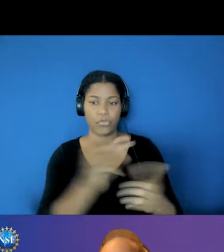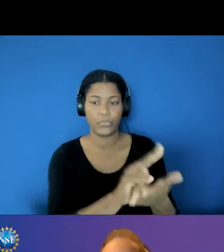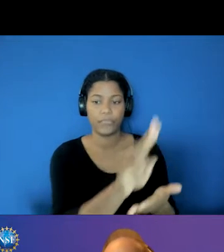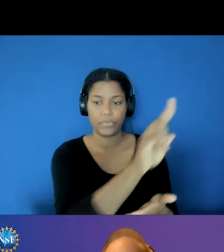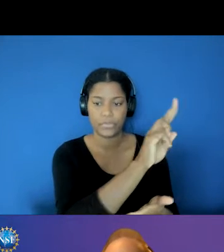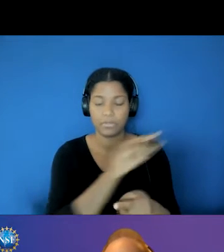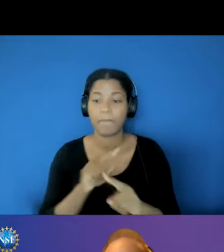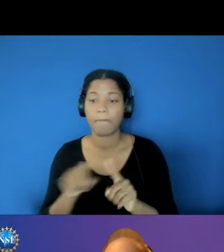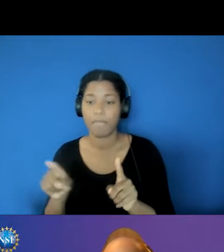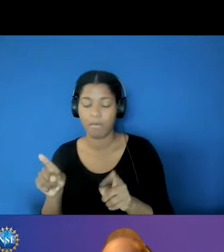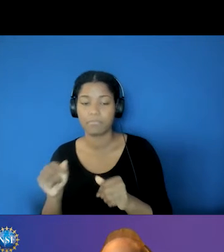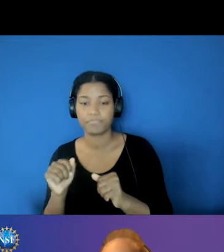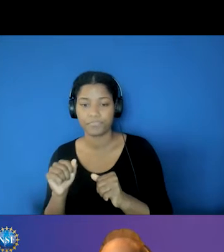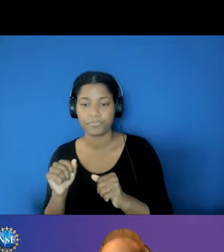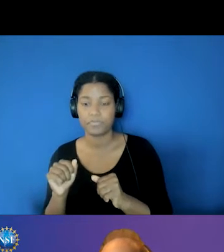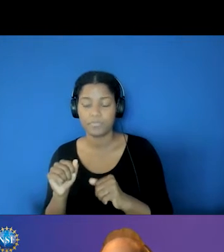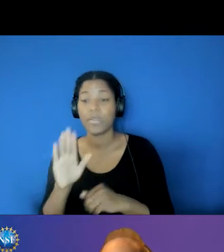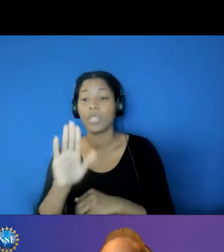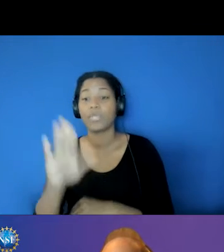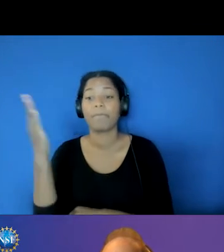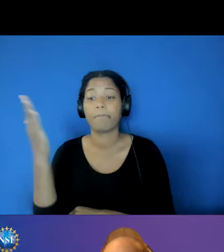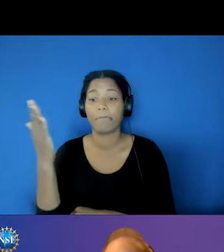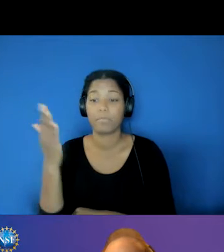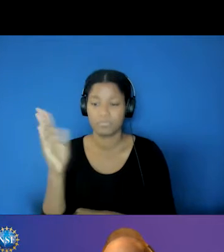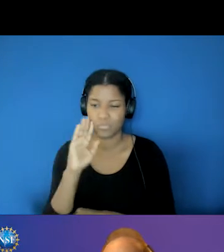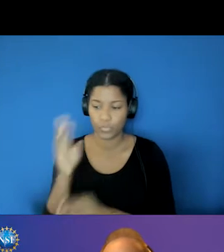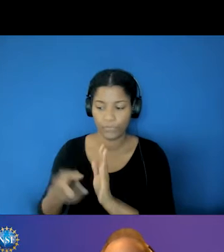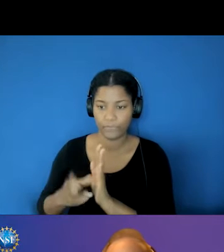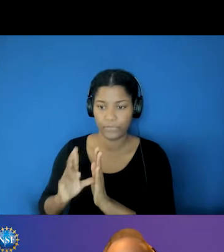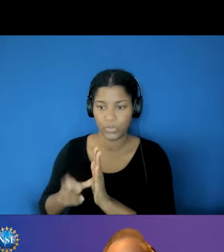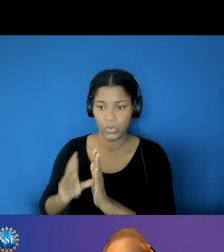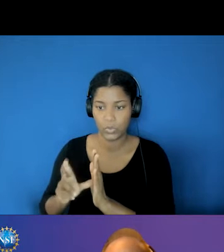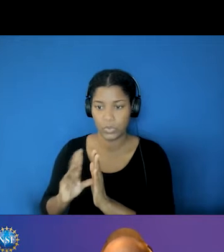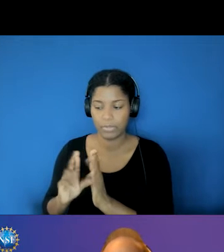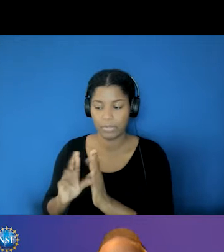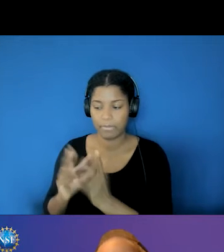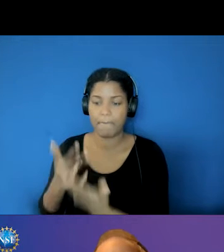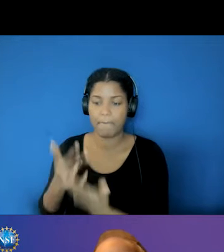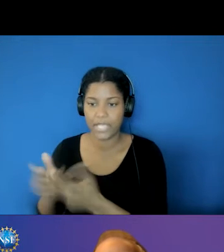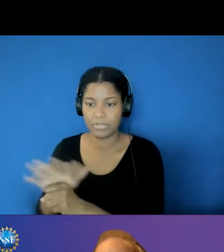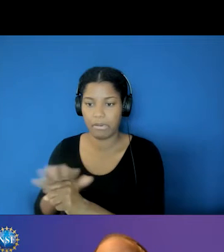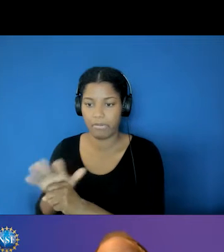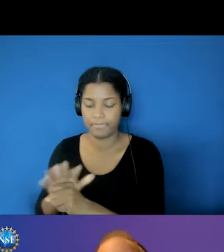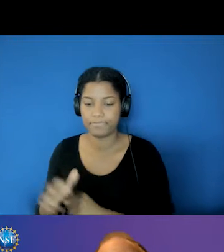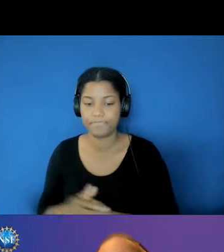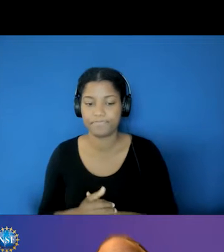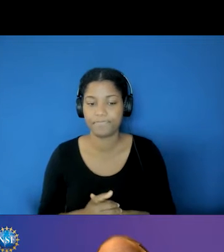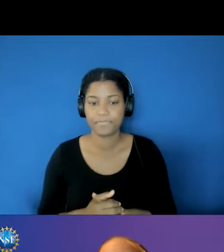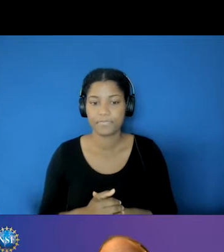reserve the right to have your proposal reviewed where it is most appropriate. But you may also select more than one division,